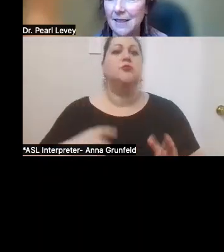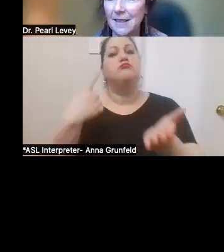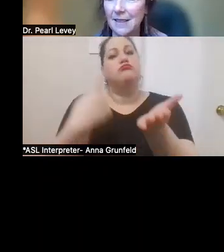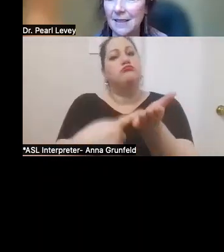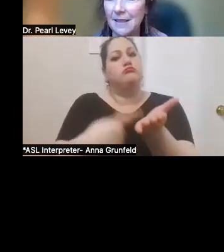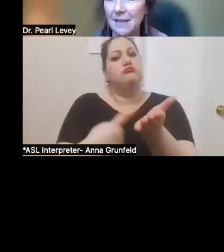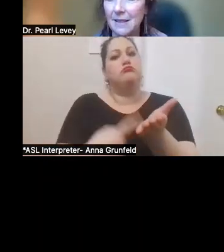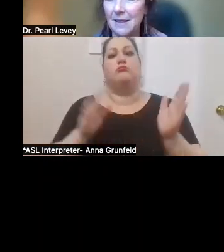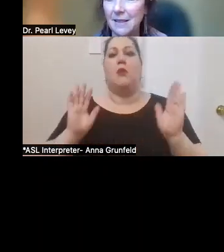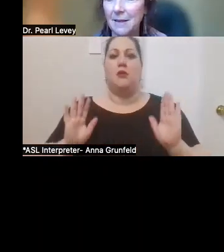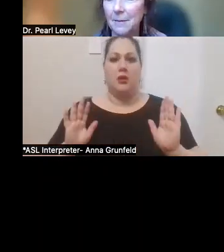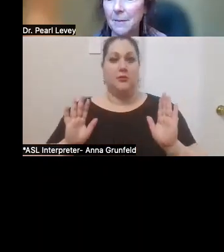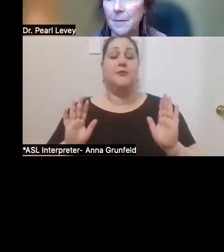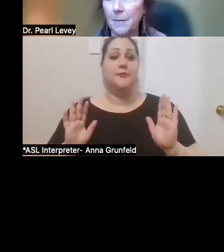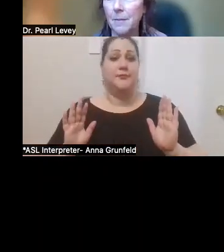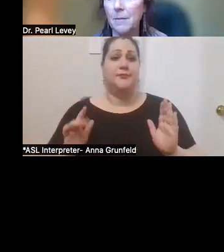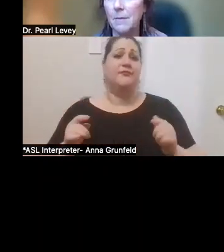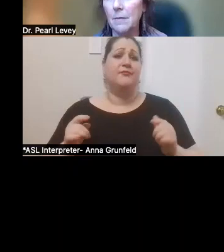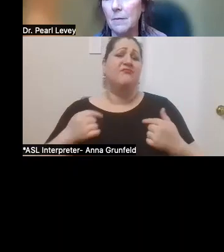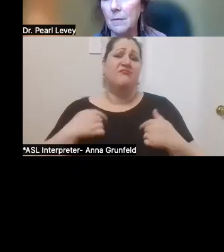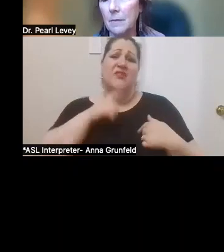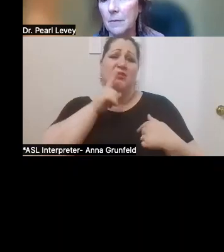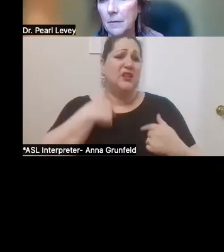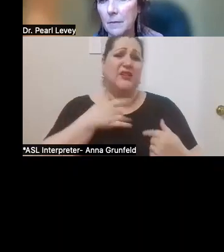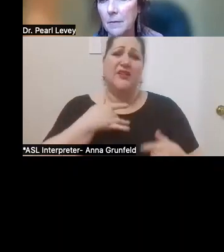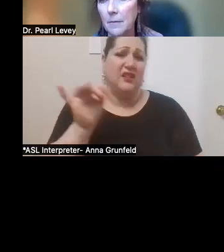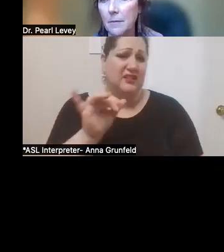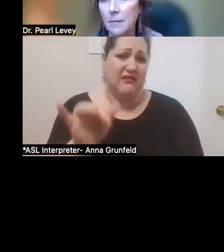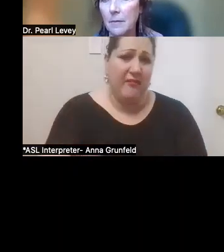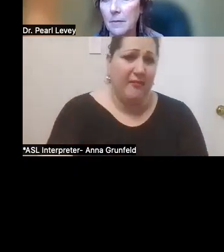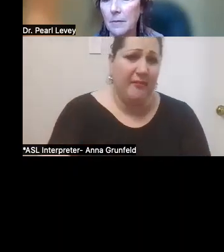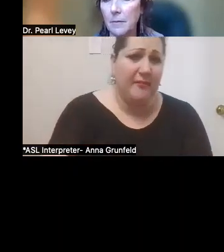I would say exactly the same and it is just that, have a discussion